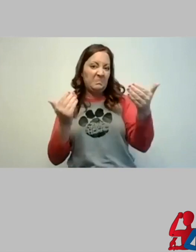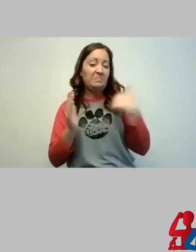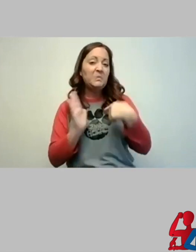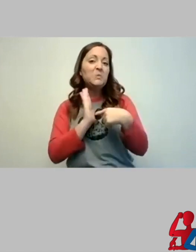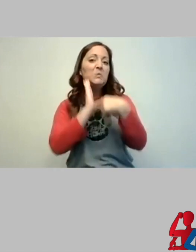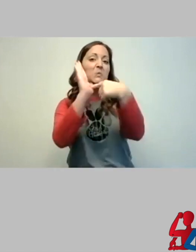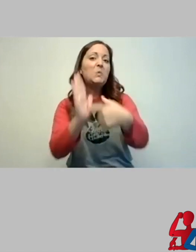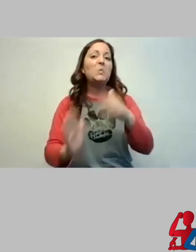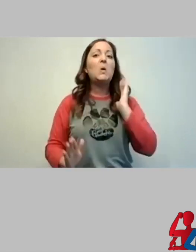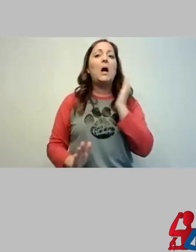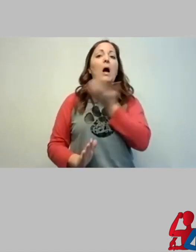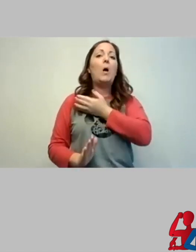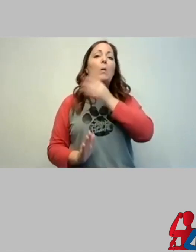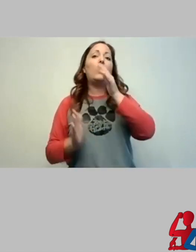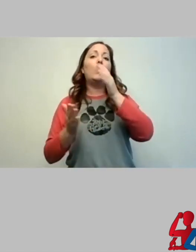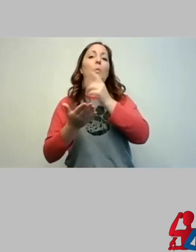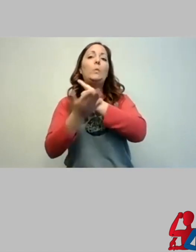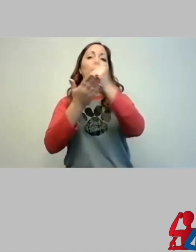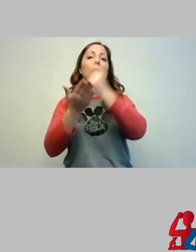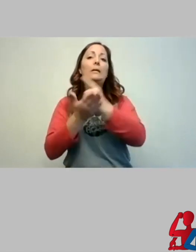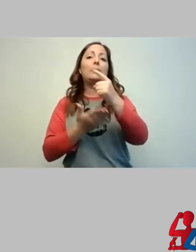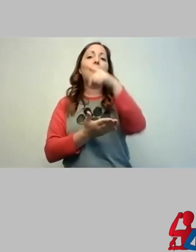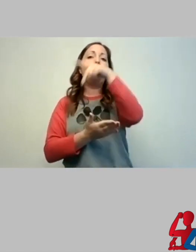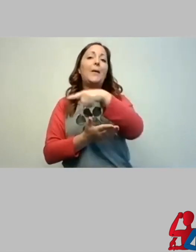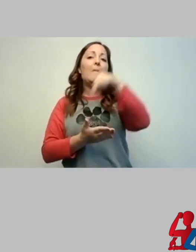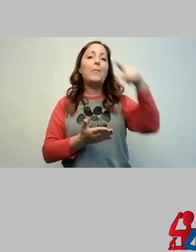with a lesson plan for the week.